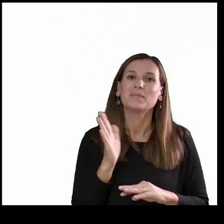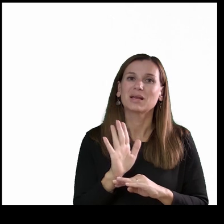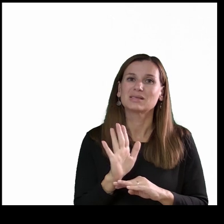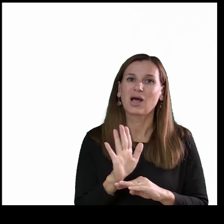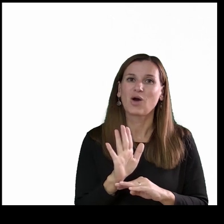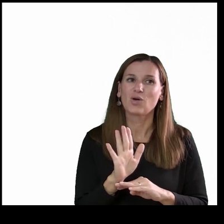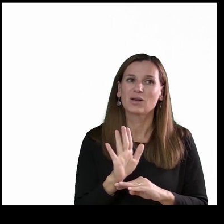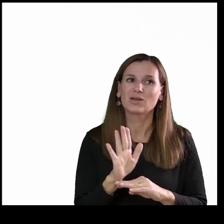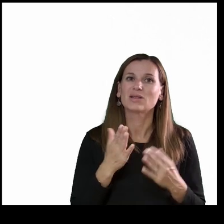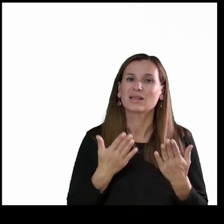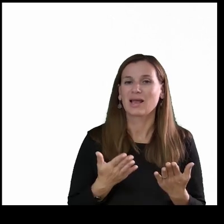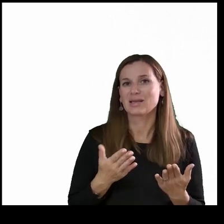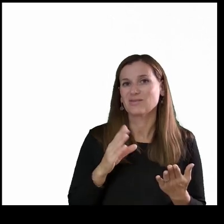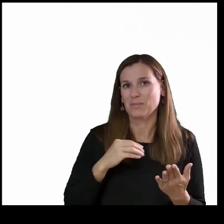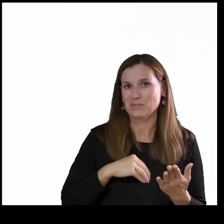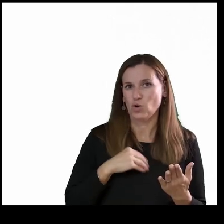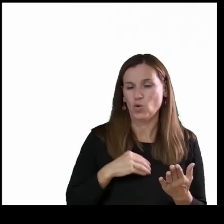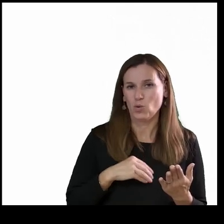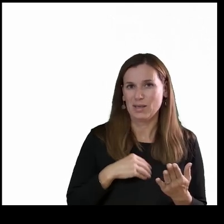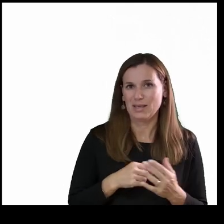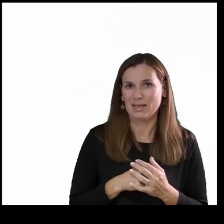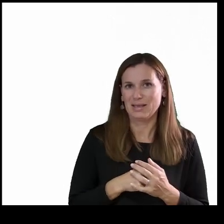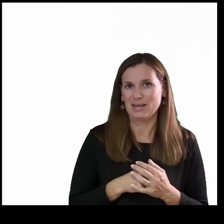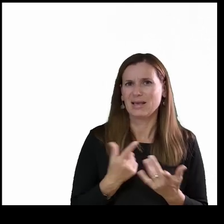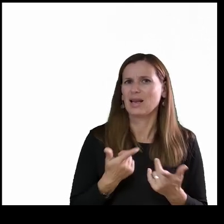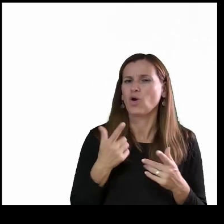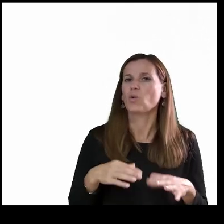psychology. So we found at